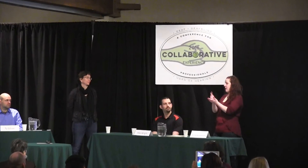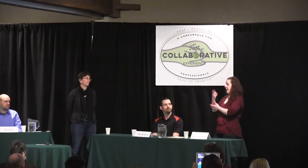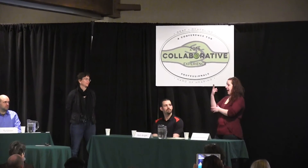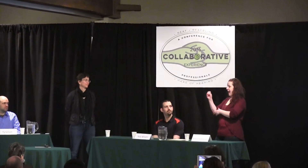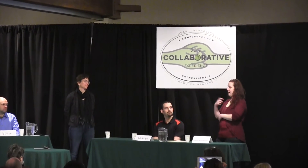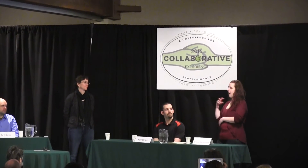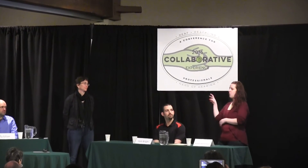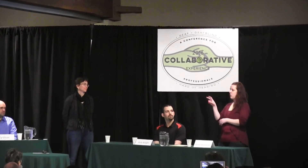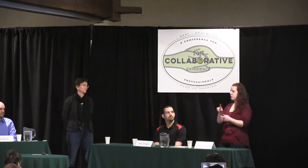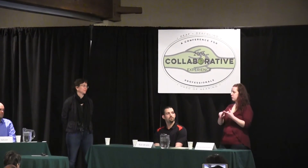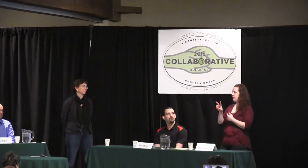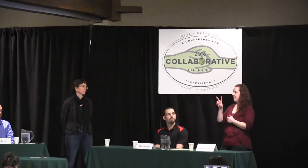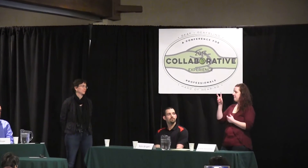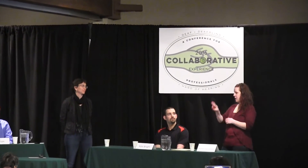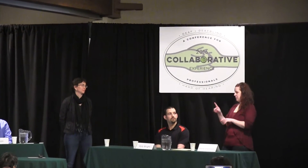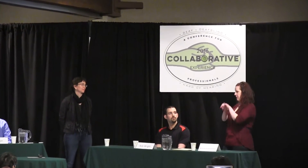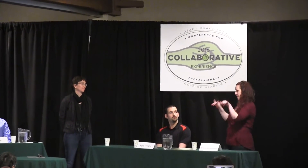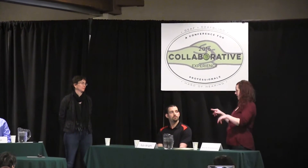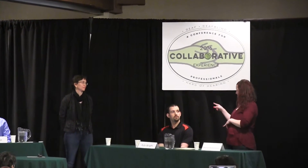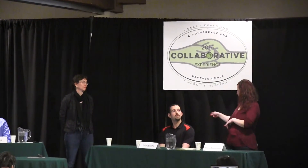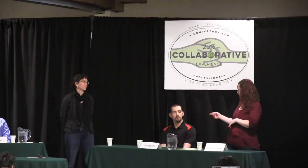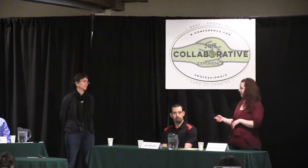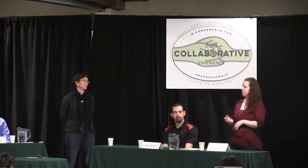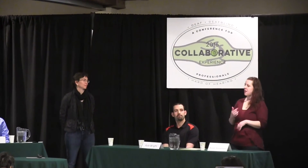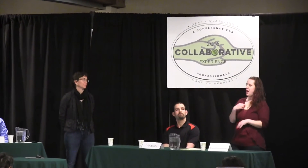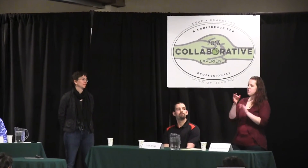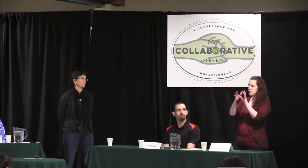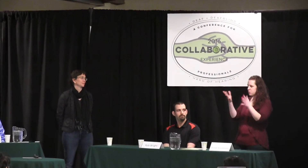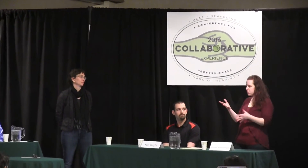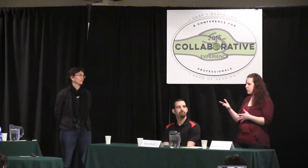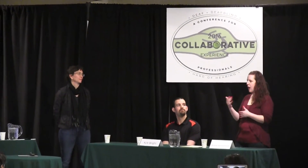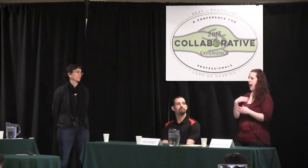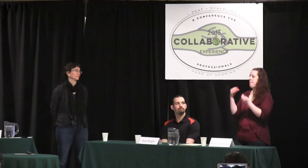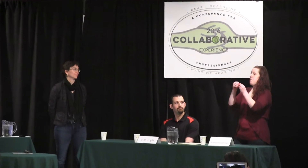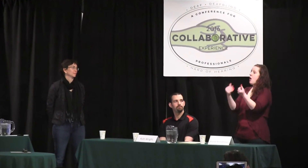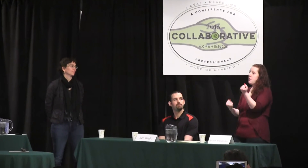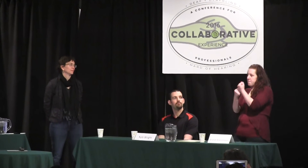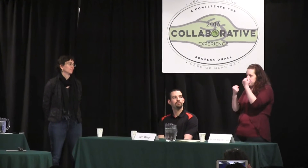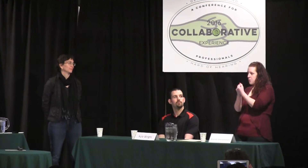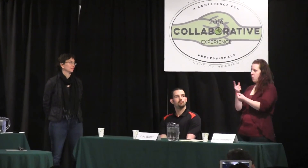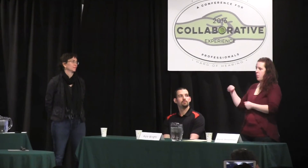When I graduated from high school, I also attended Vector, basically the same time that Kyle went through it